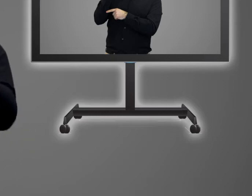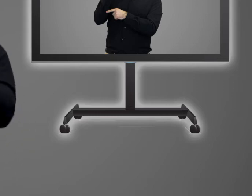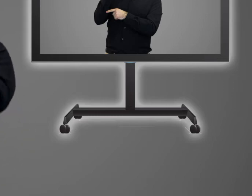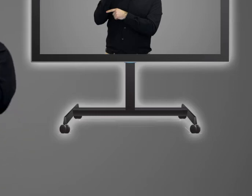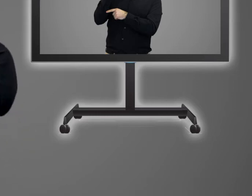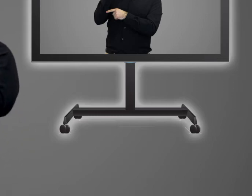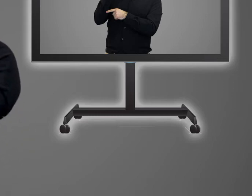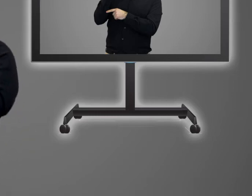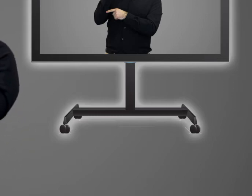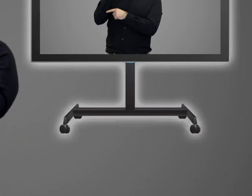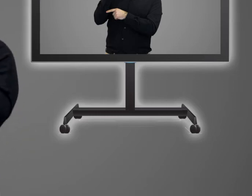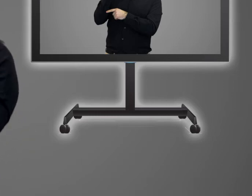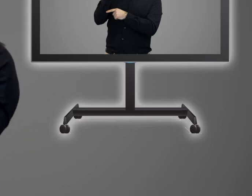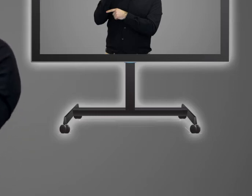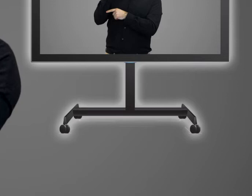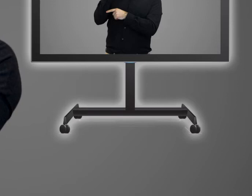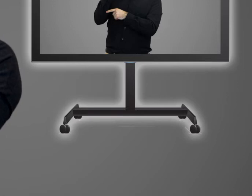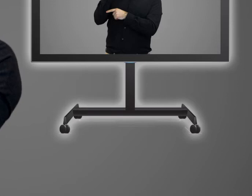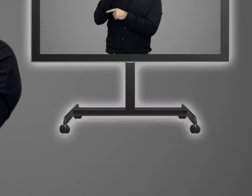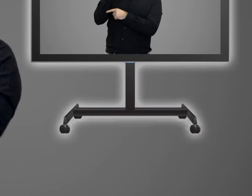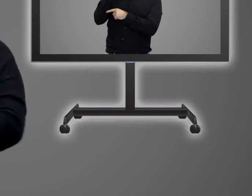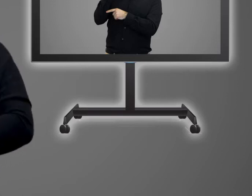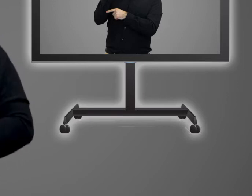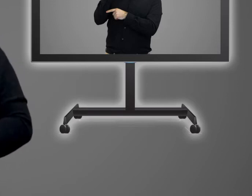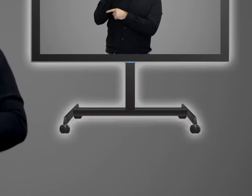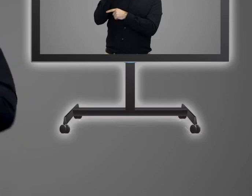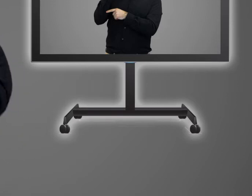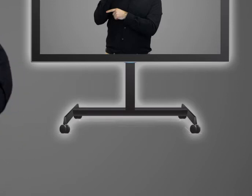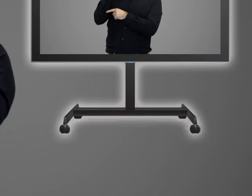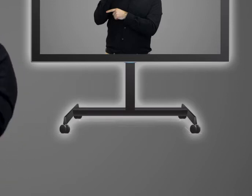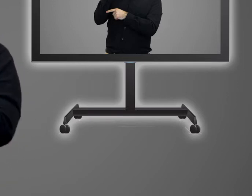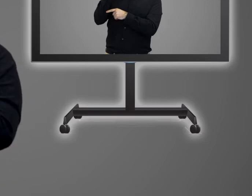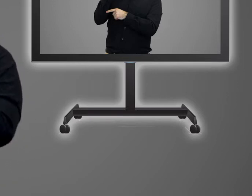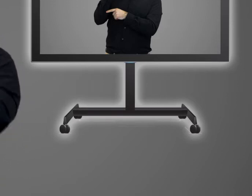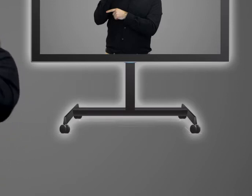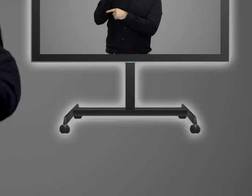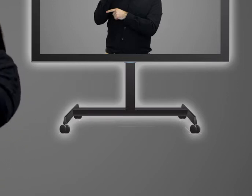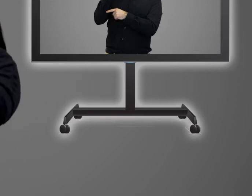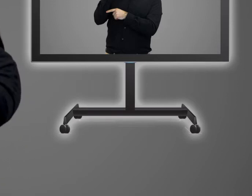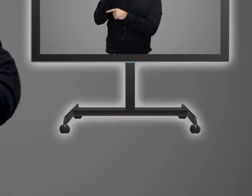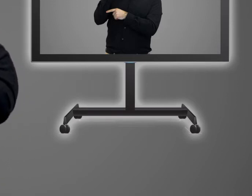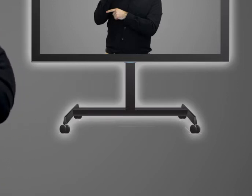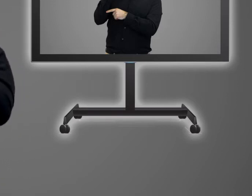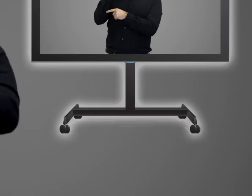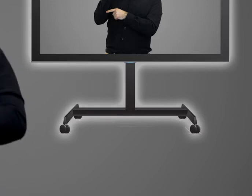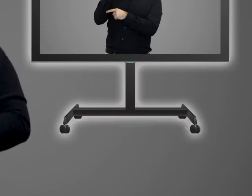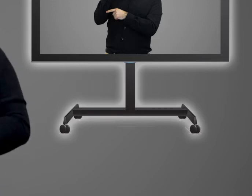The City provided a dedicated tablet and stand and the interpreter was on the monitor,